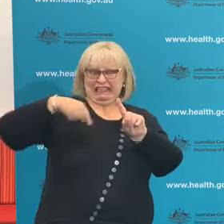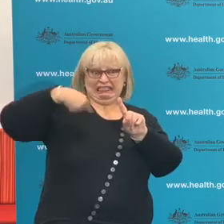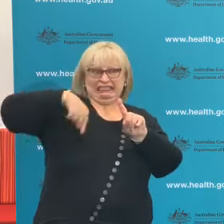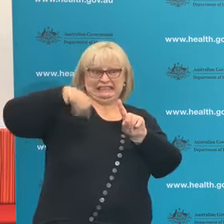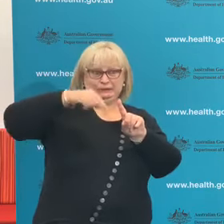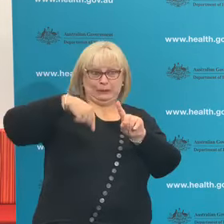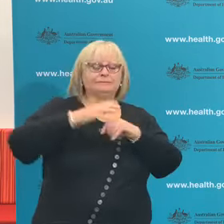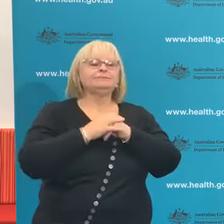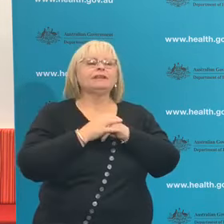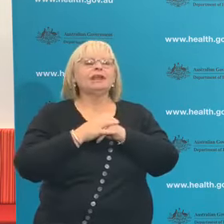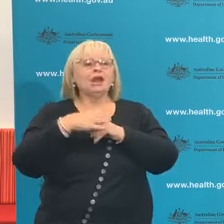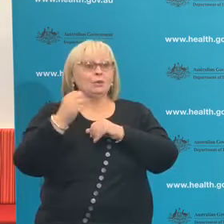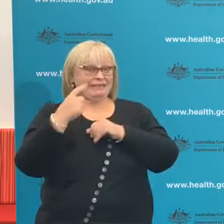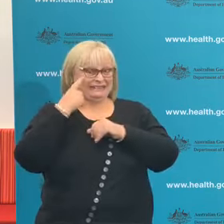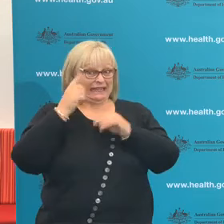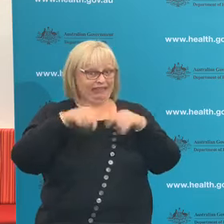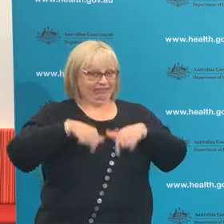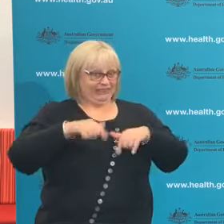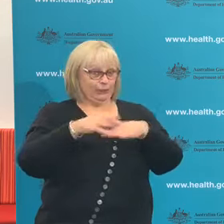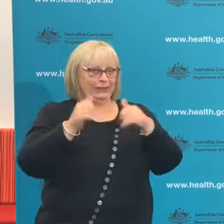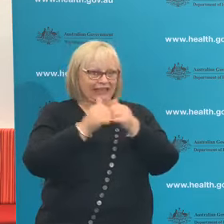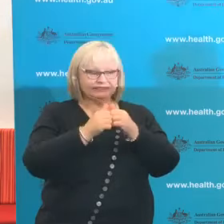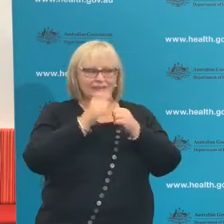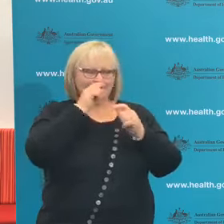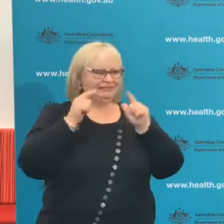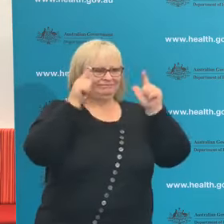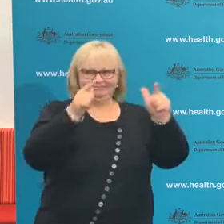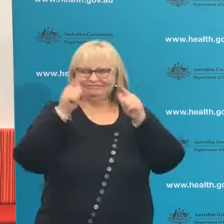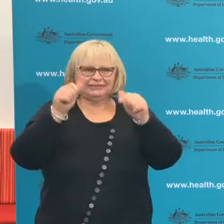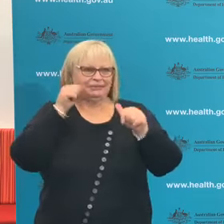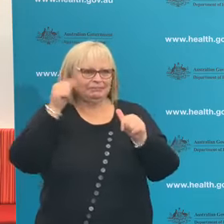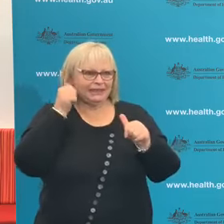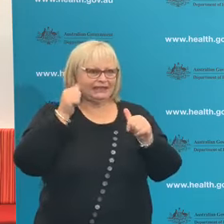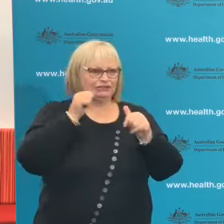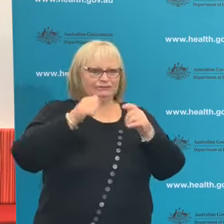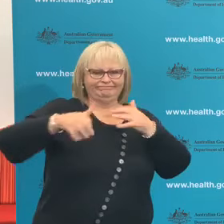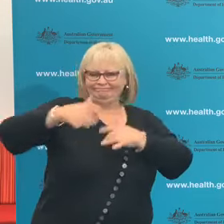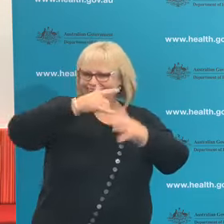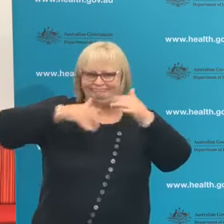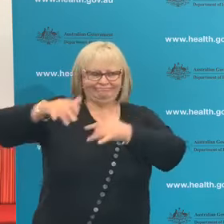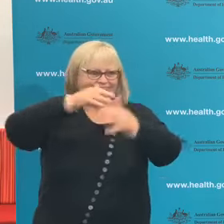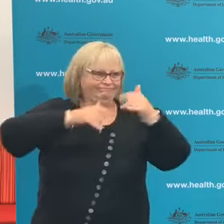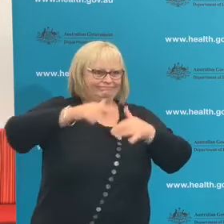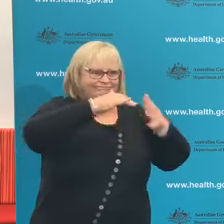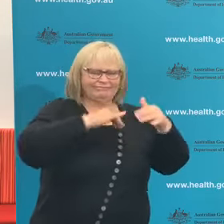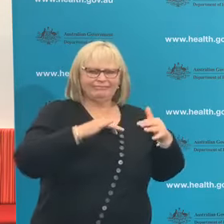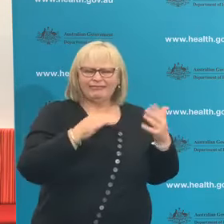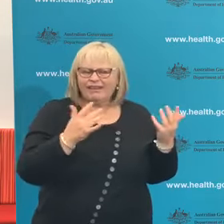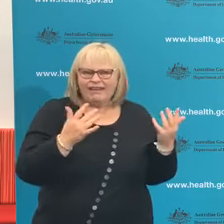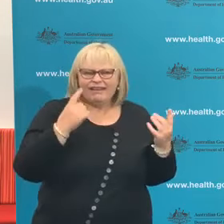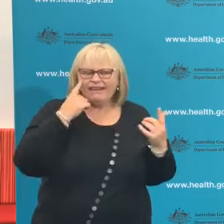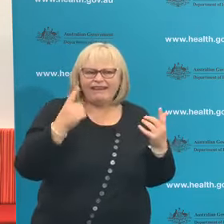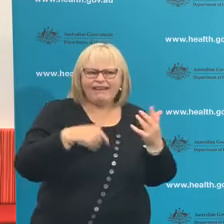and about across the country, in beaches, in parks, in shopping centres again. What's your message to those people and how hard is